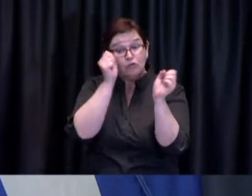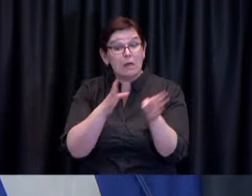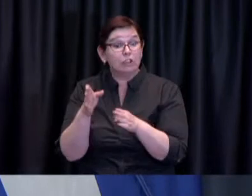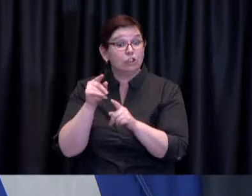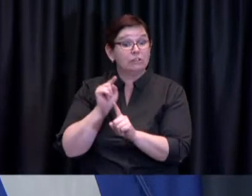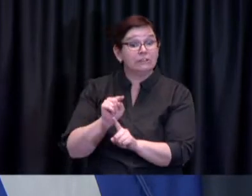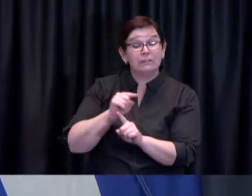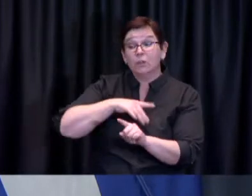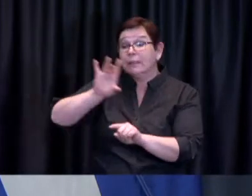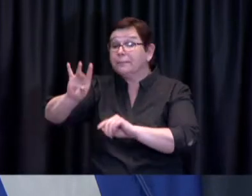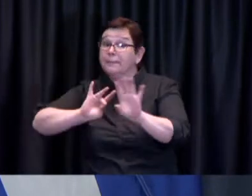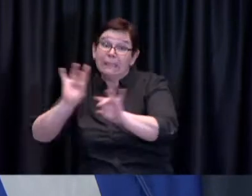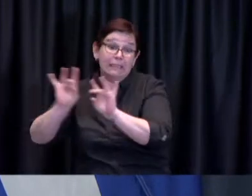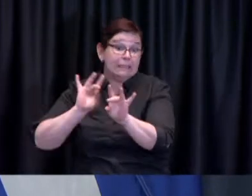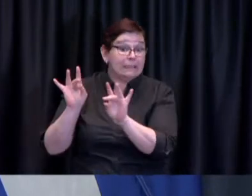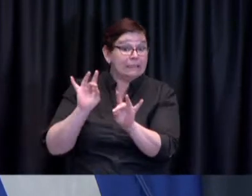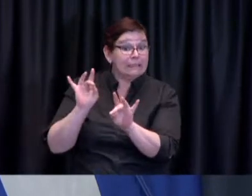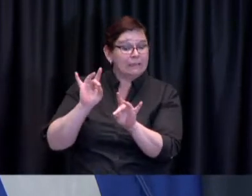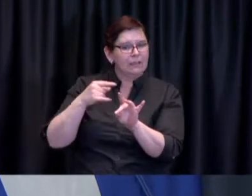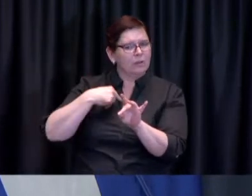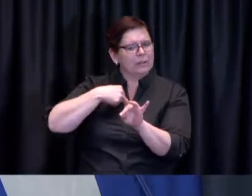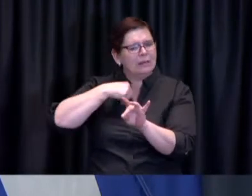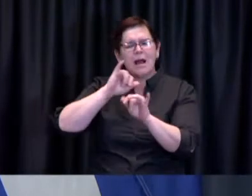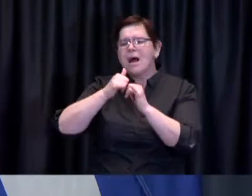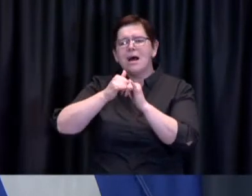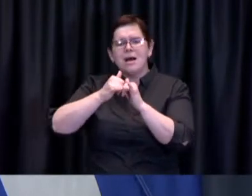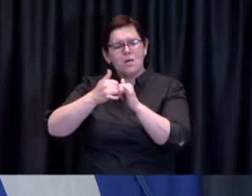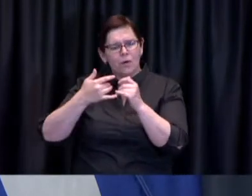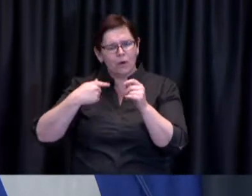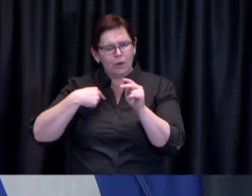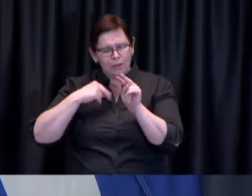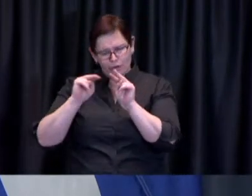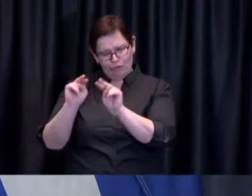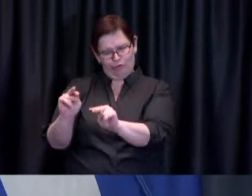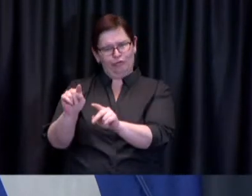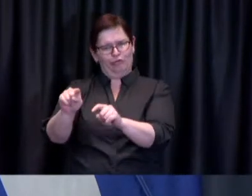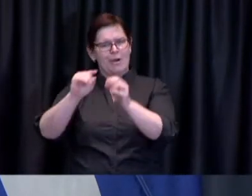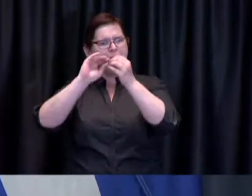is we actually look at the coverage data we look at vaccine uptake data across the